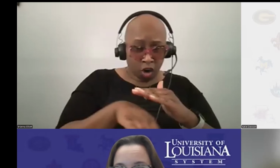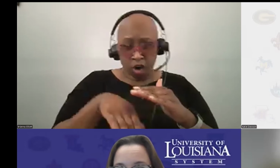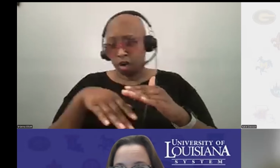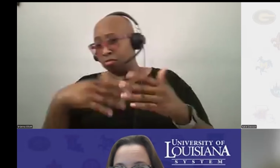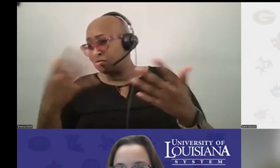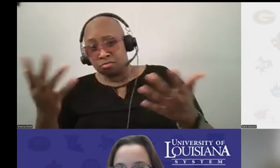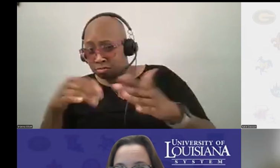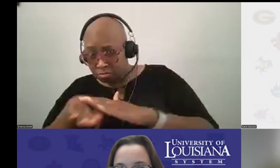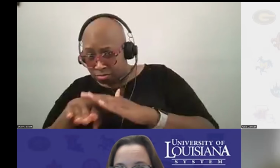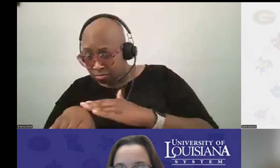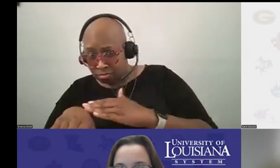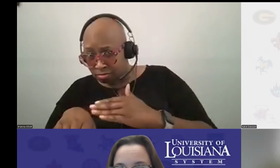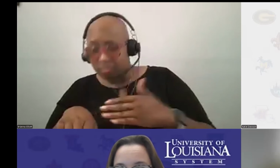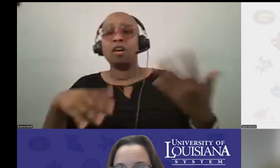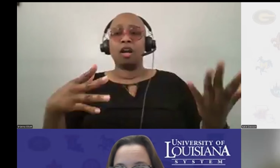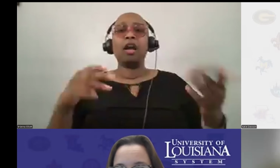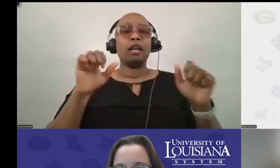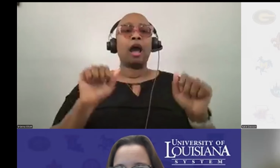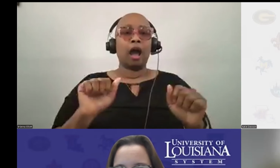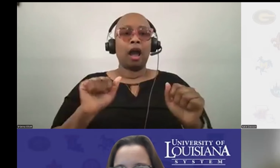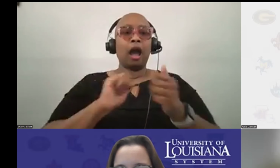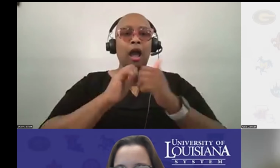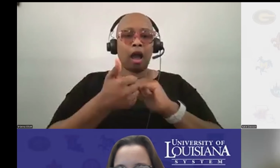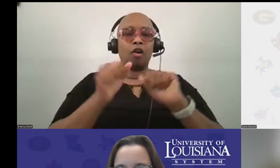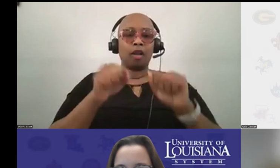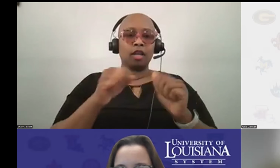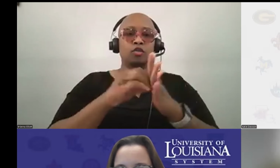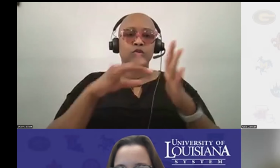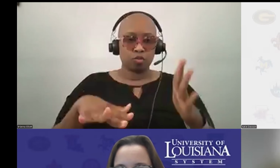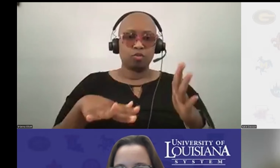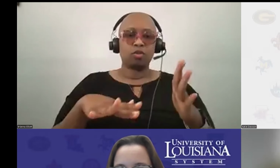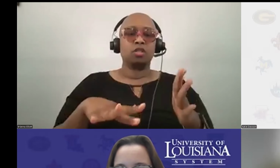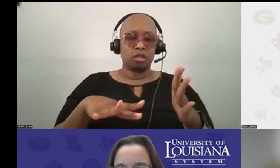students. And we look forward to seeing you in a little less than a month. Our next webinar will